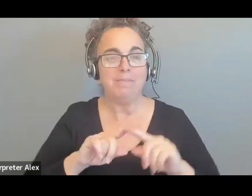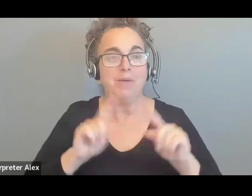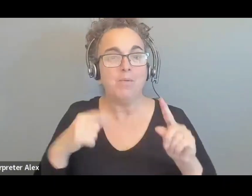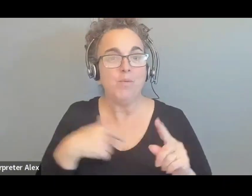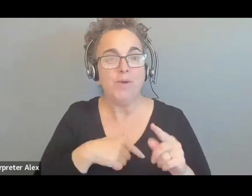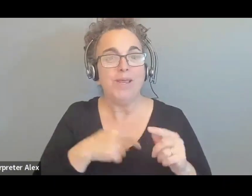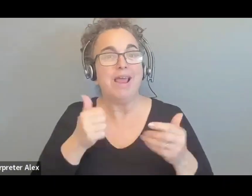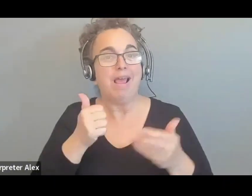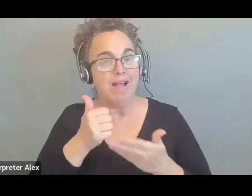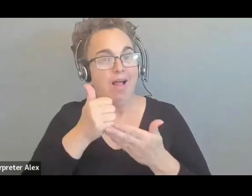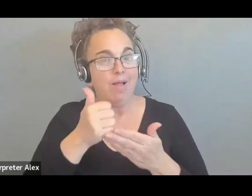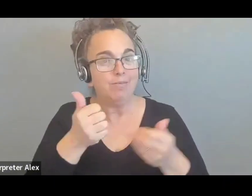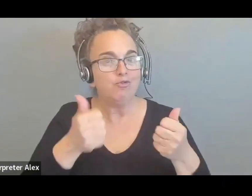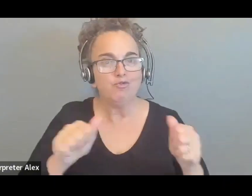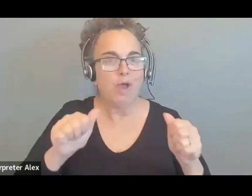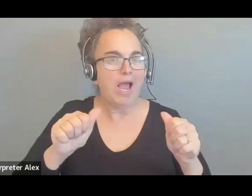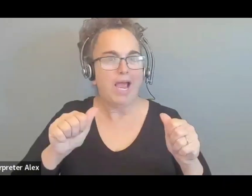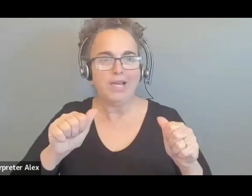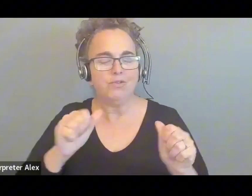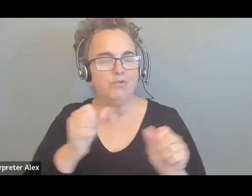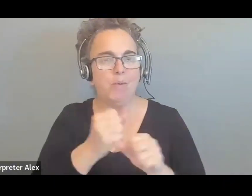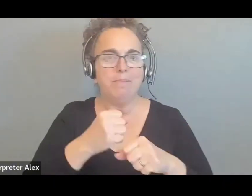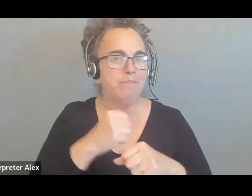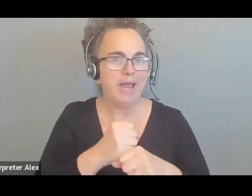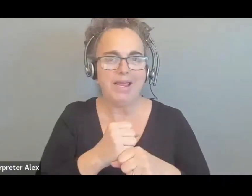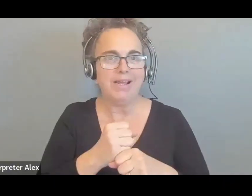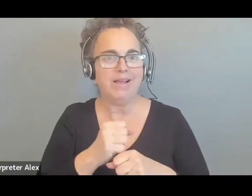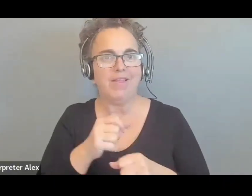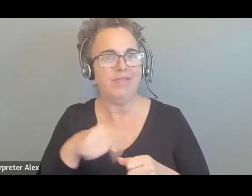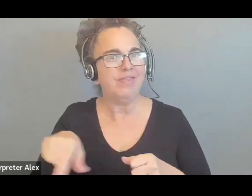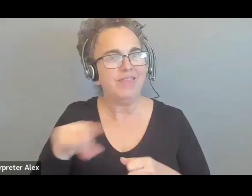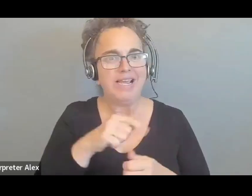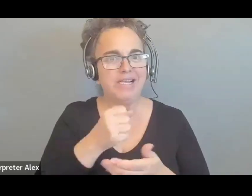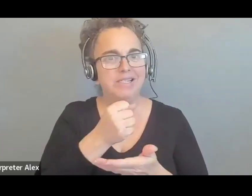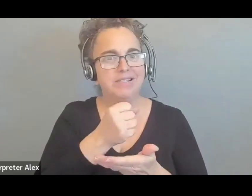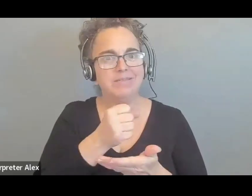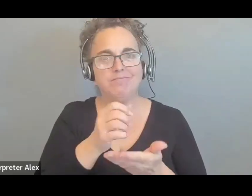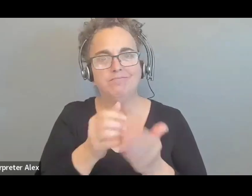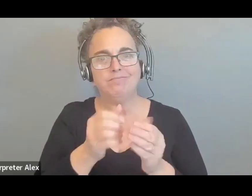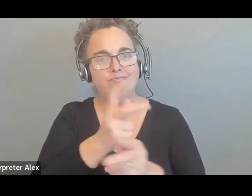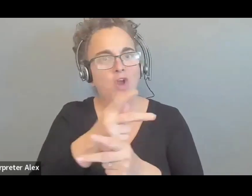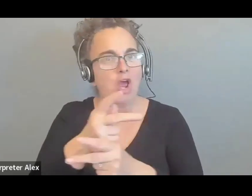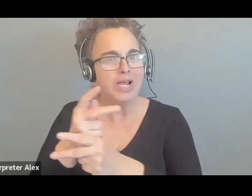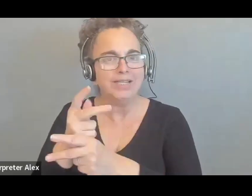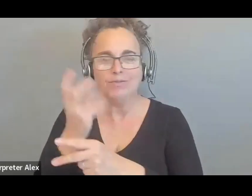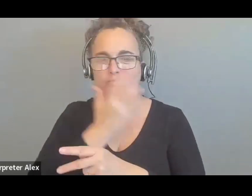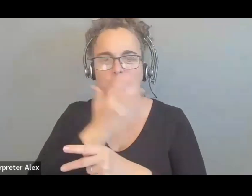to make these incredible interventions sustainable so that the people who need it most can get them.